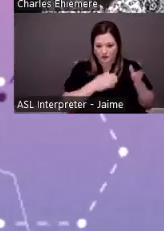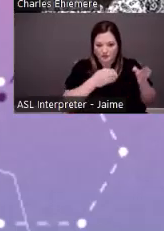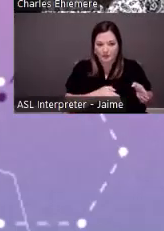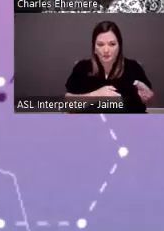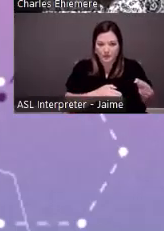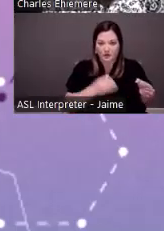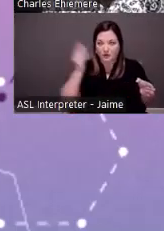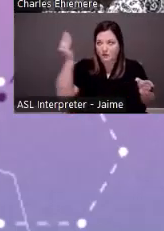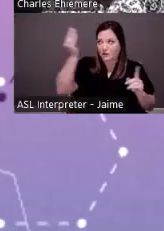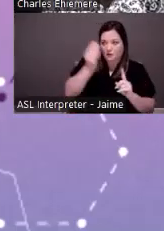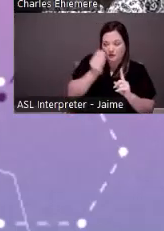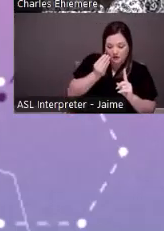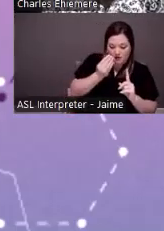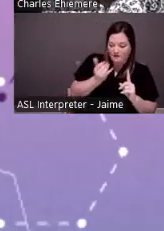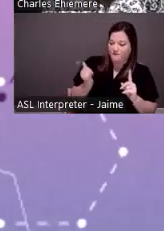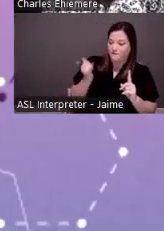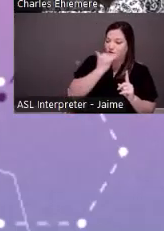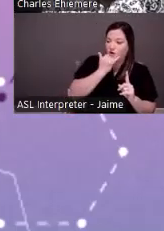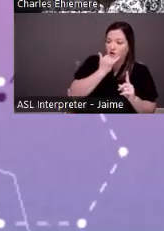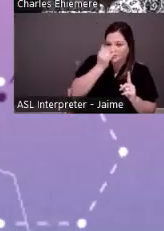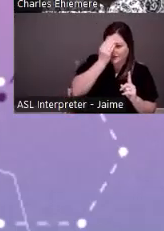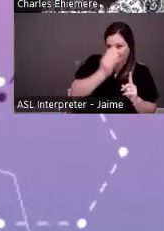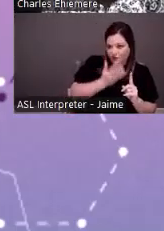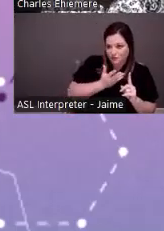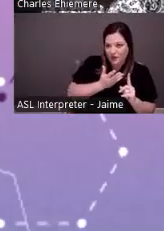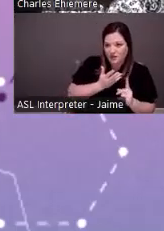so it goes like a wildfire.